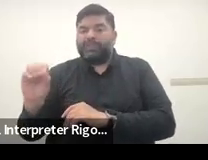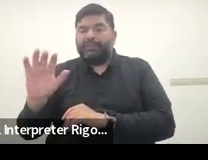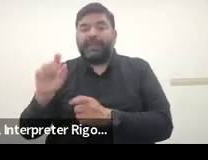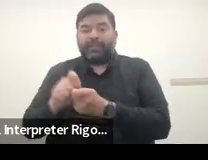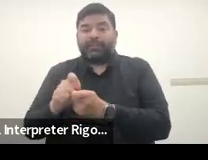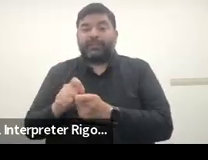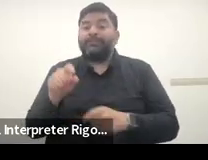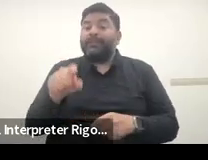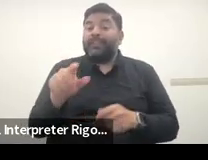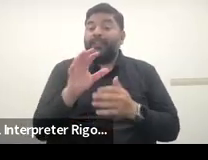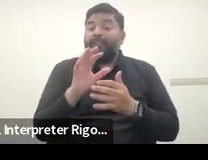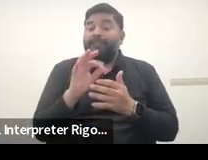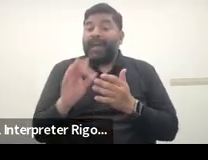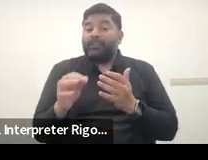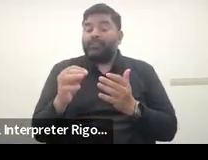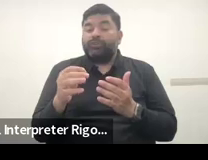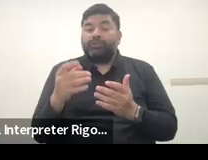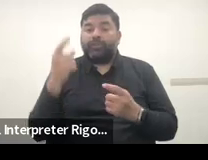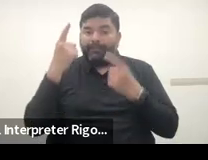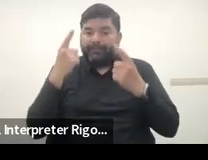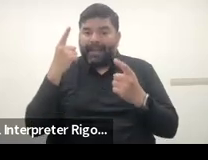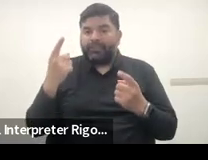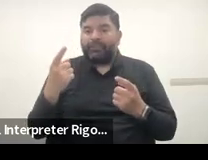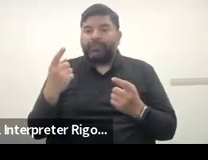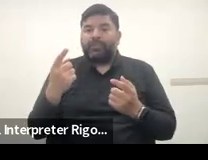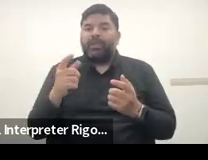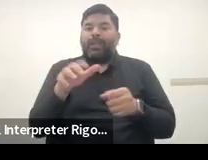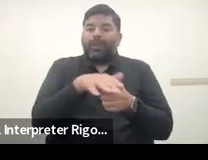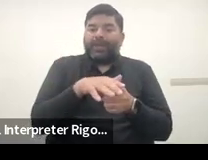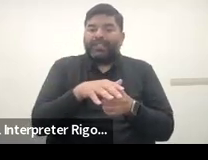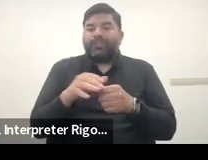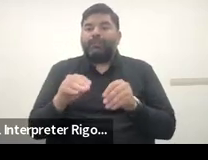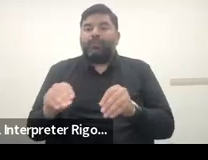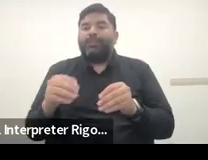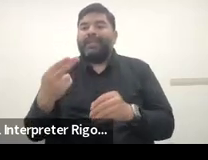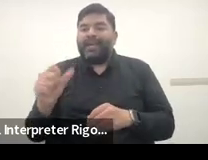that are related to location are going to be conditionally independent of the variables